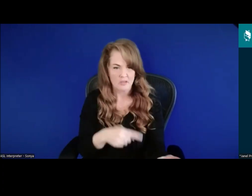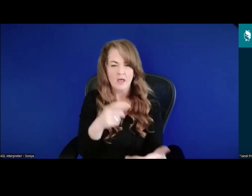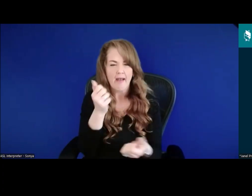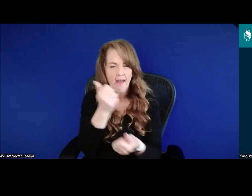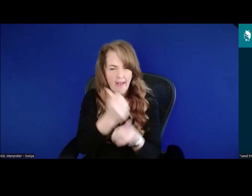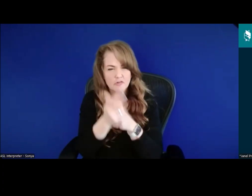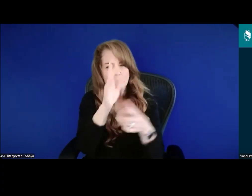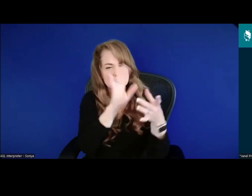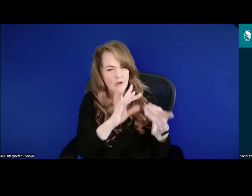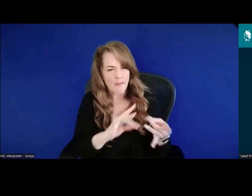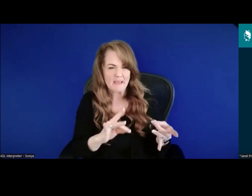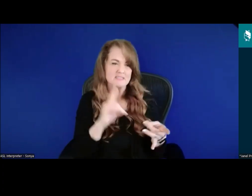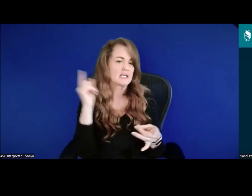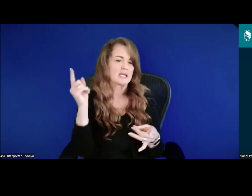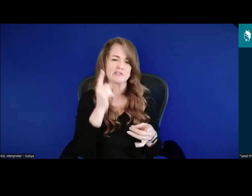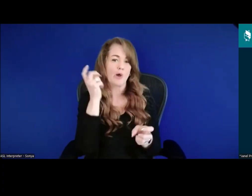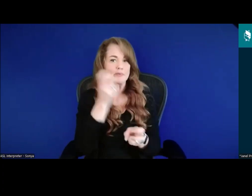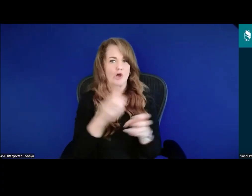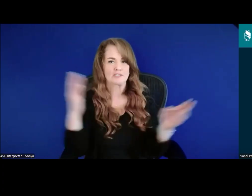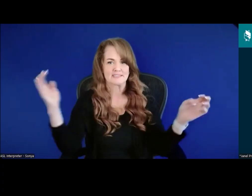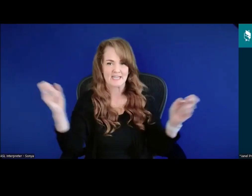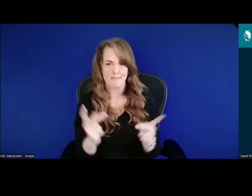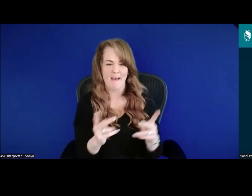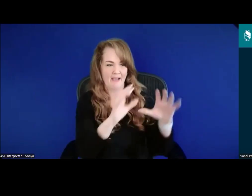always hard to come back from breakout groups and have those